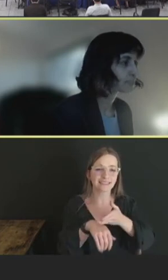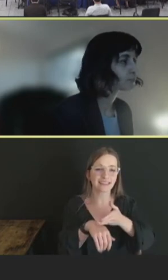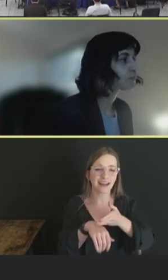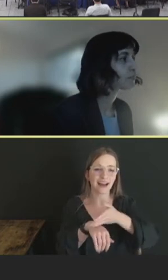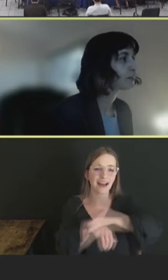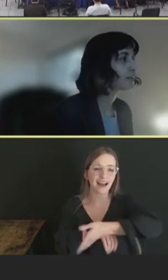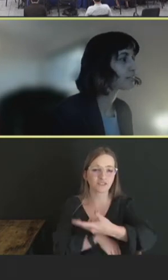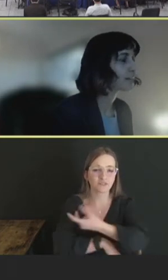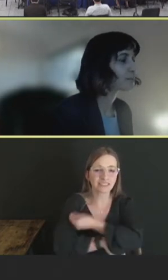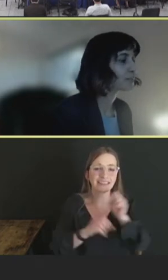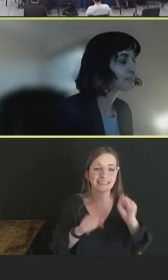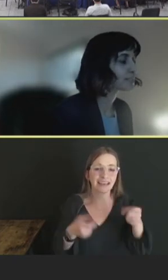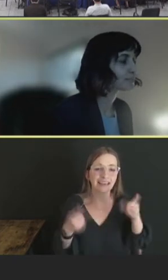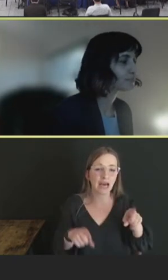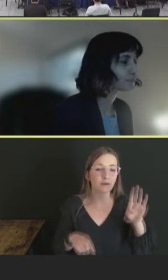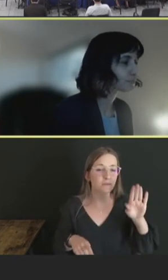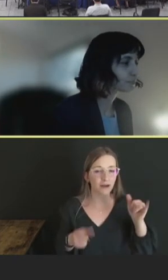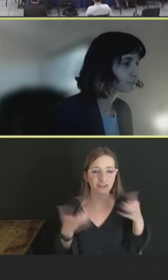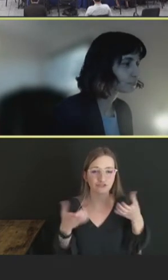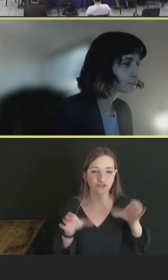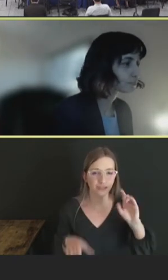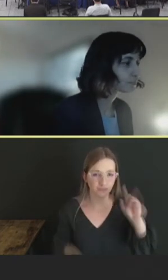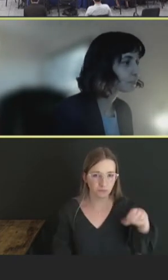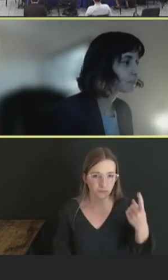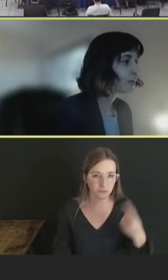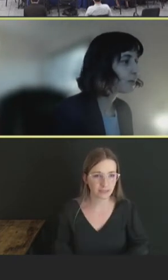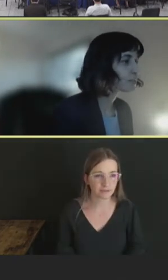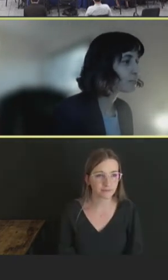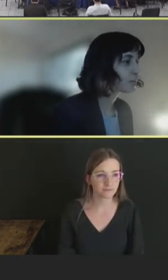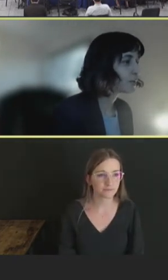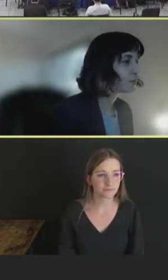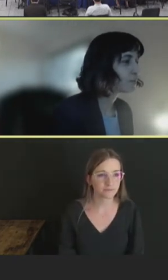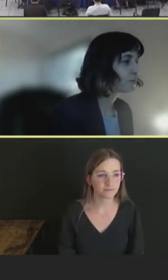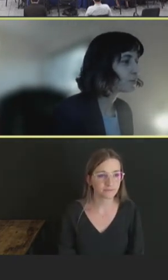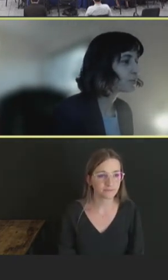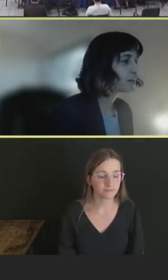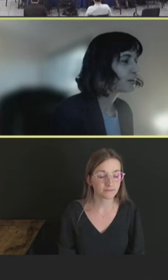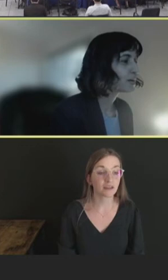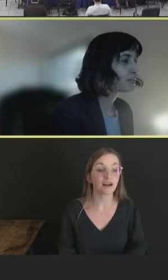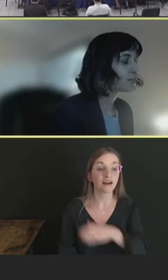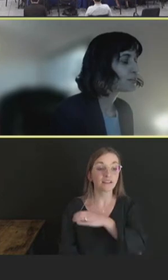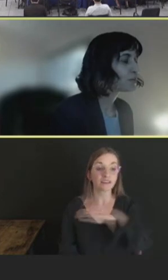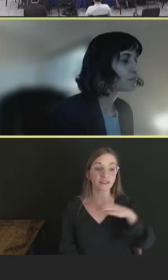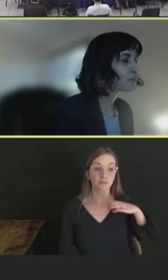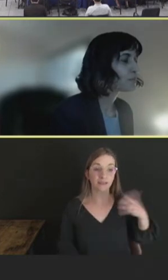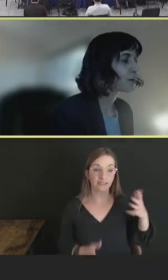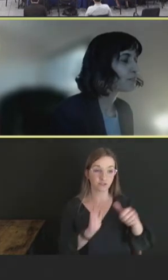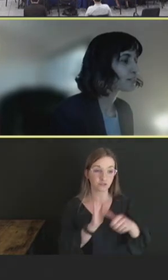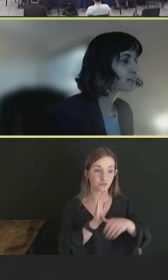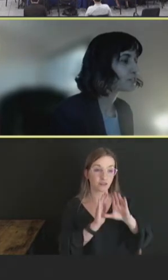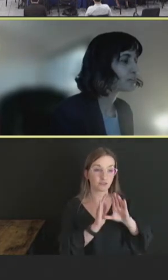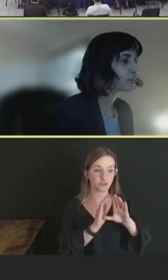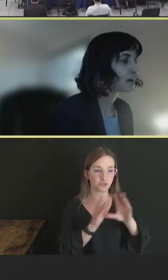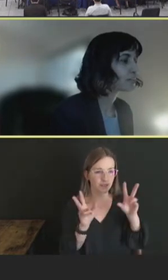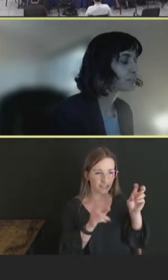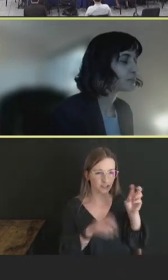Next slide, please. The committee reviewed the issue of MMR vaccination and autism